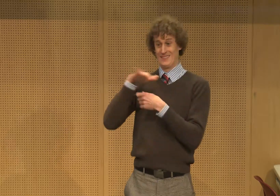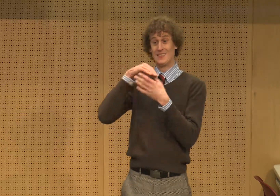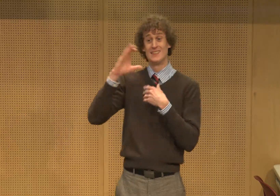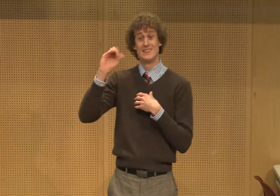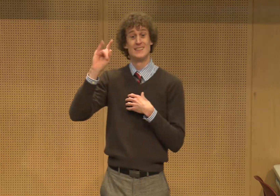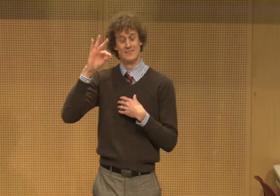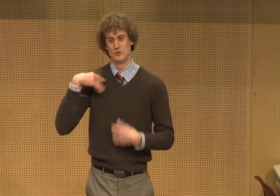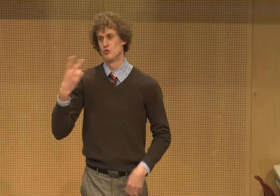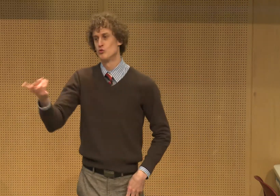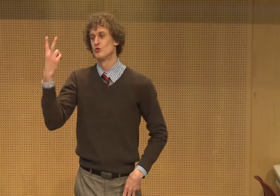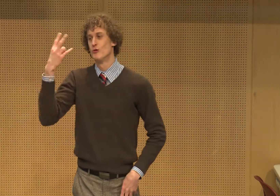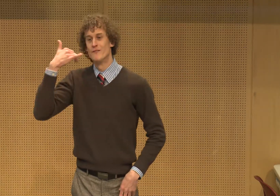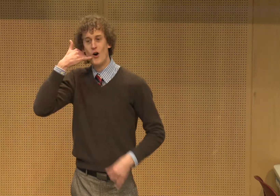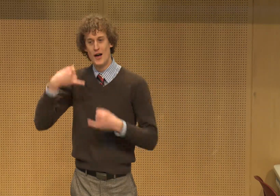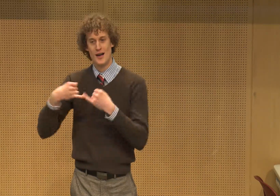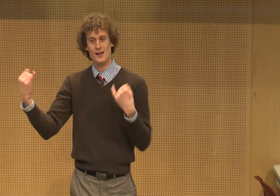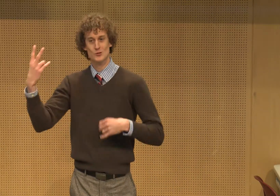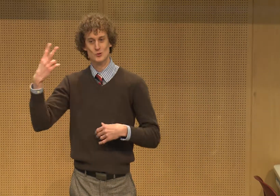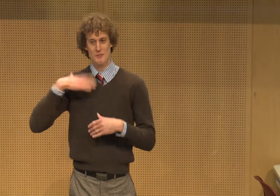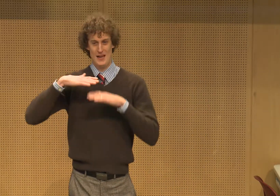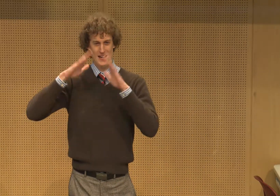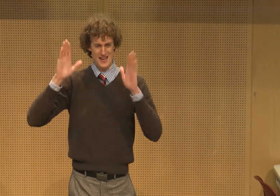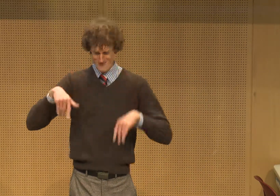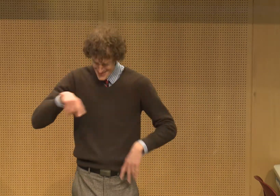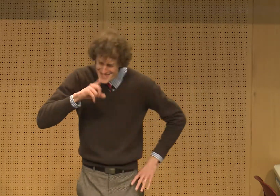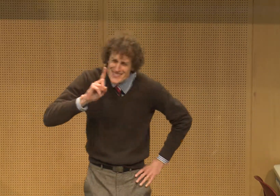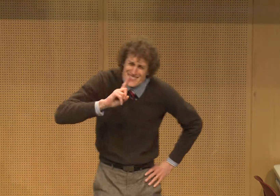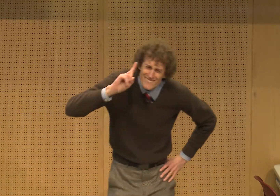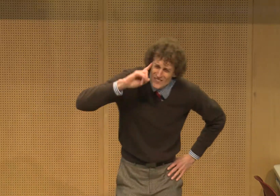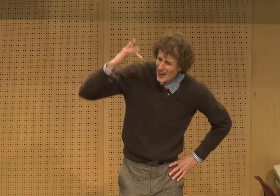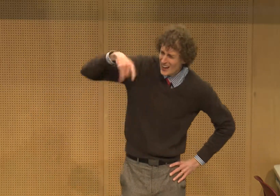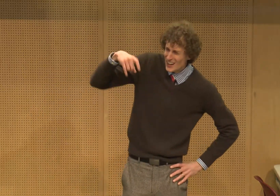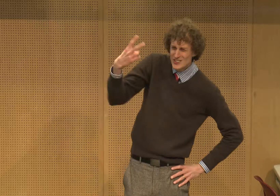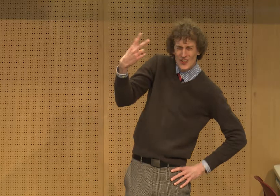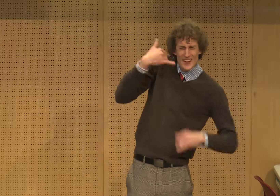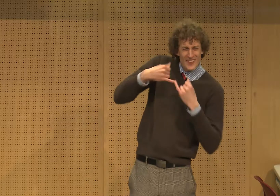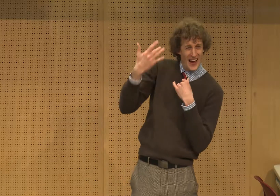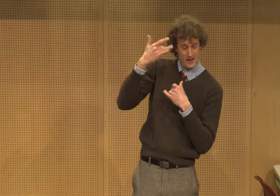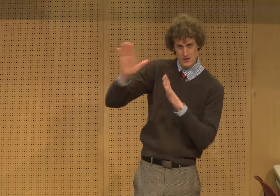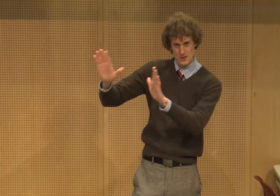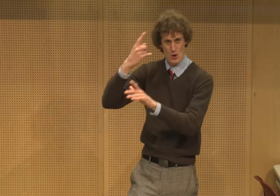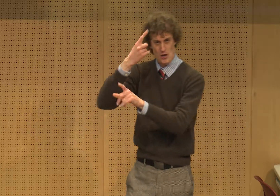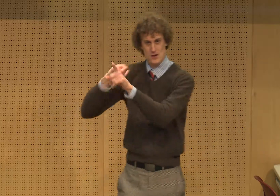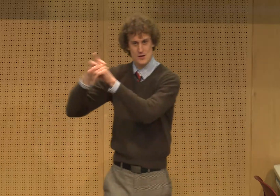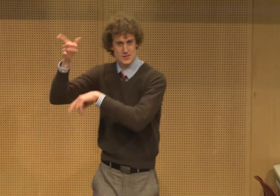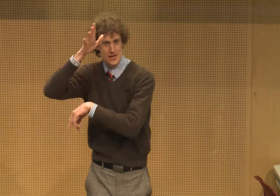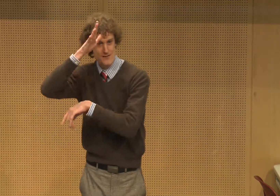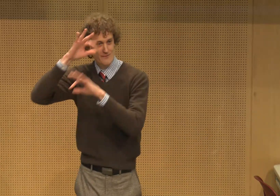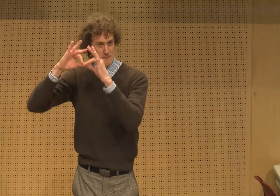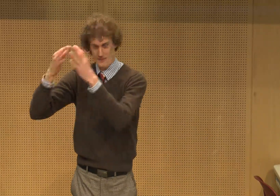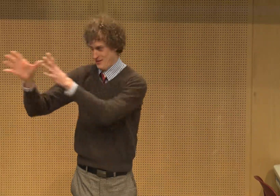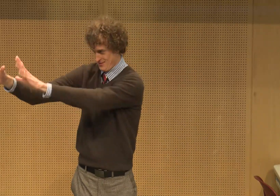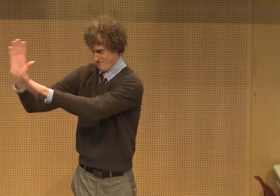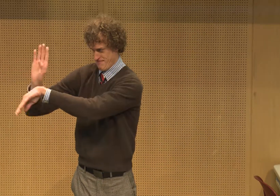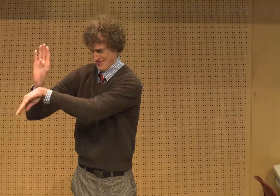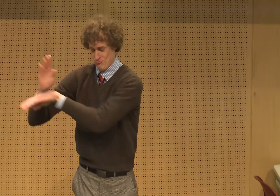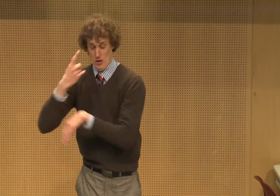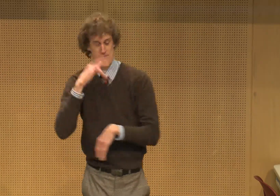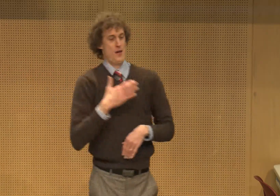So this was like the first deaf family to have two phone lines,